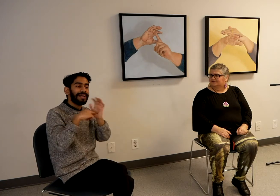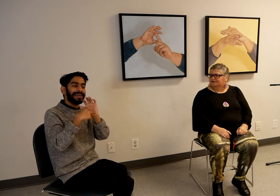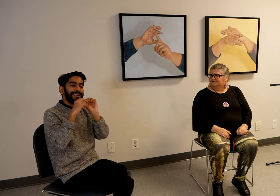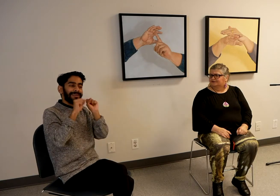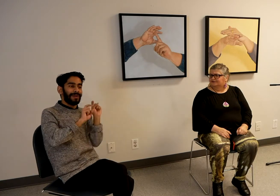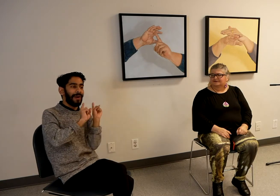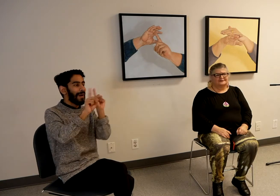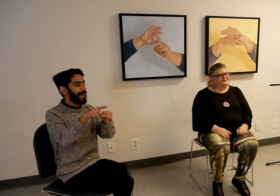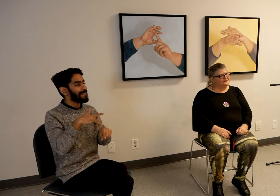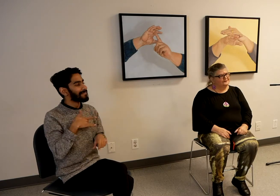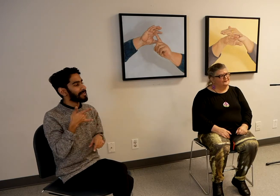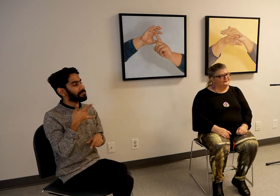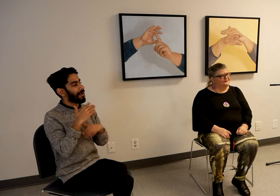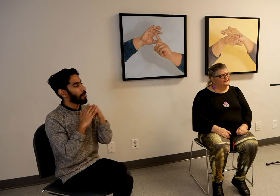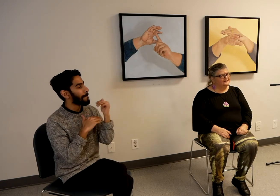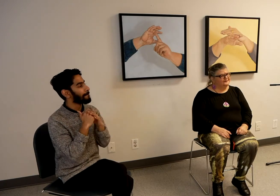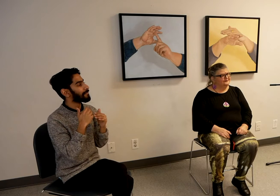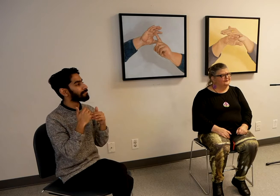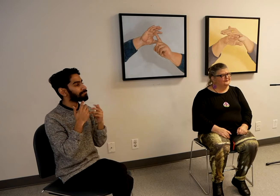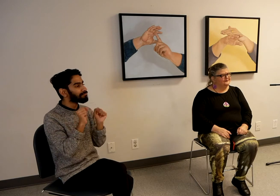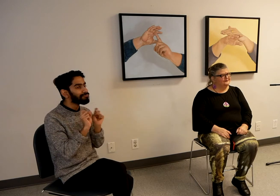that's what accessibility looks like. You have all of these things set up.